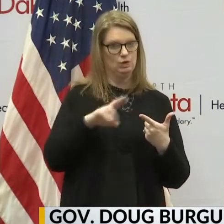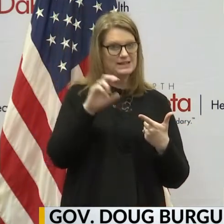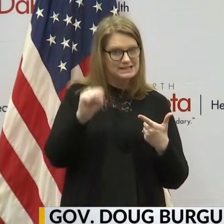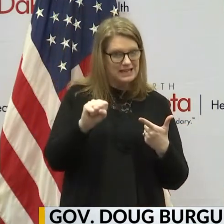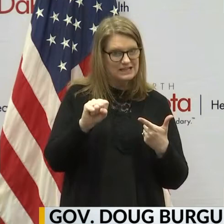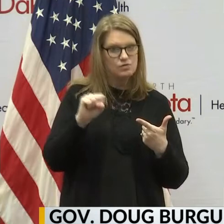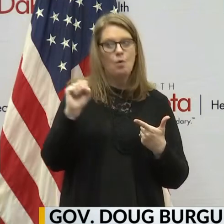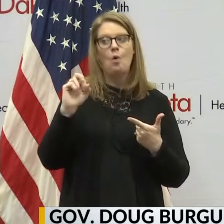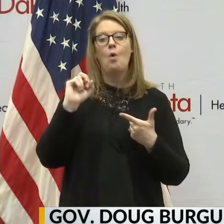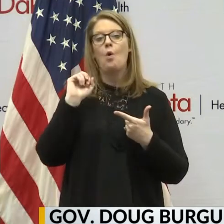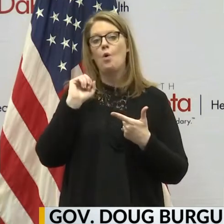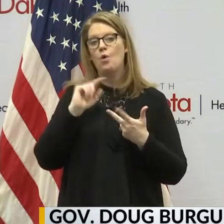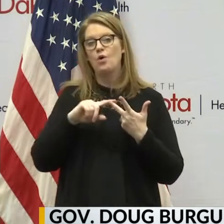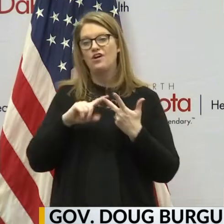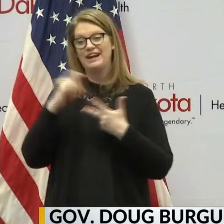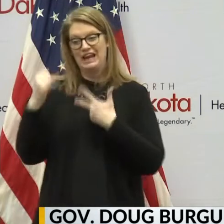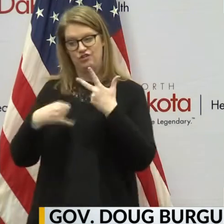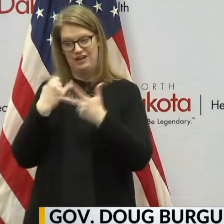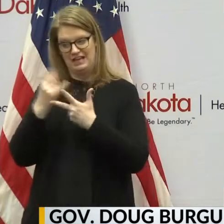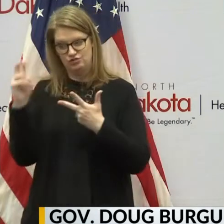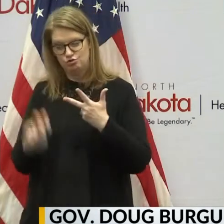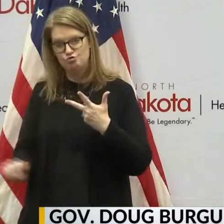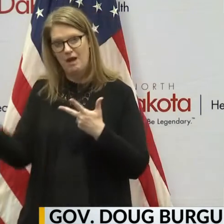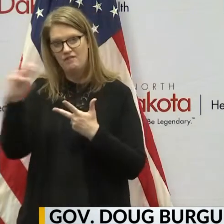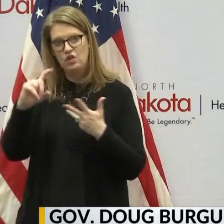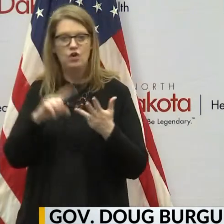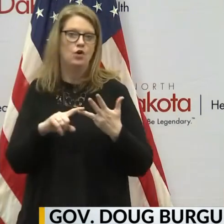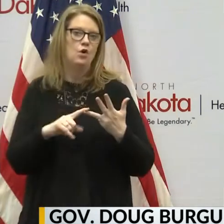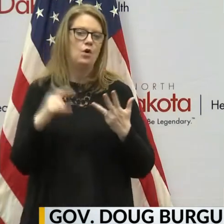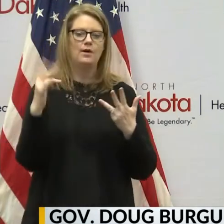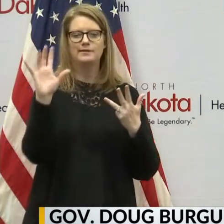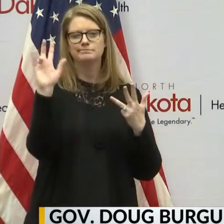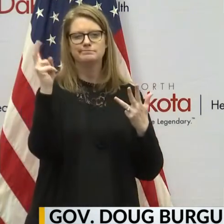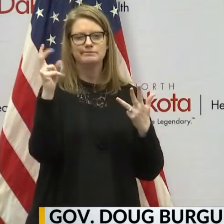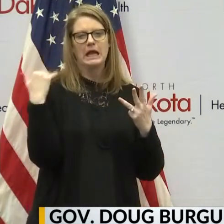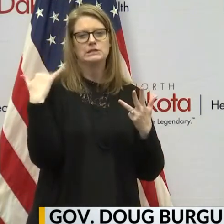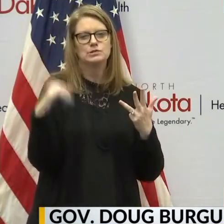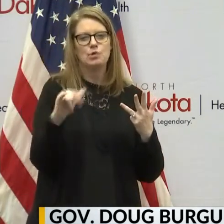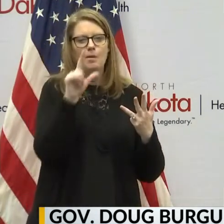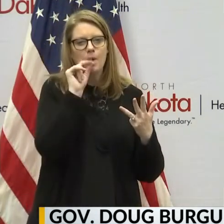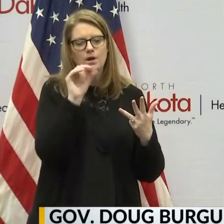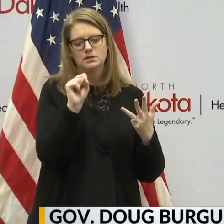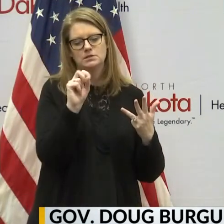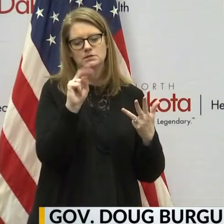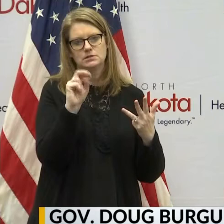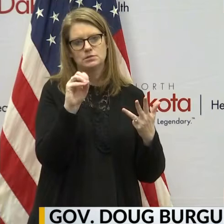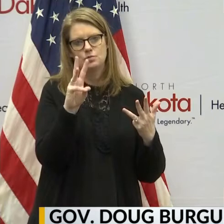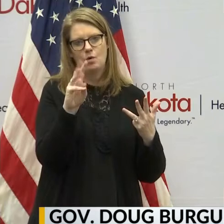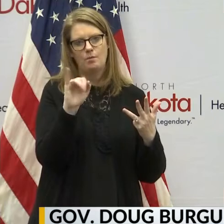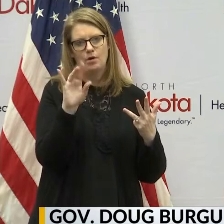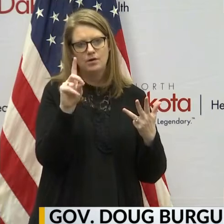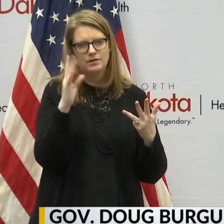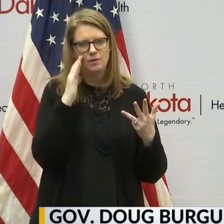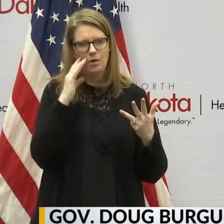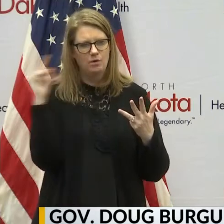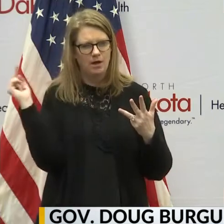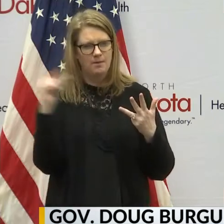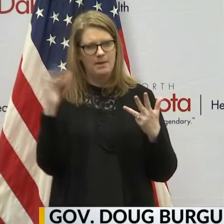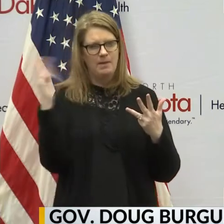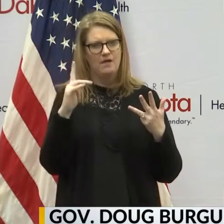THIS HAS TO GO ABOUT RETURNING RESIDENTS WHETHER YOU ARE A COLLEGE STUDENT COMING BACK TO NORTH DAKOTA, IF YOU ARE A TRAVELER THAT HAS TRAVELED IN THE UNITED STATES OR INTERNATIONALLY, OR IF YOU ARE